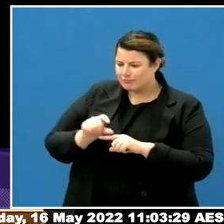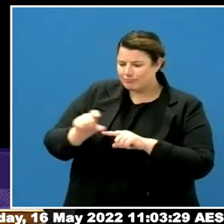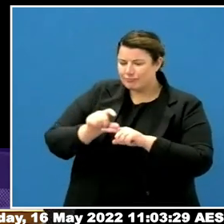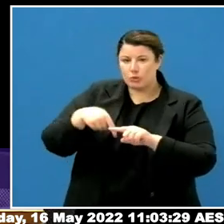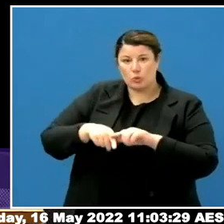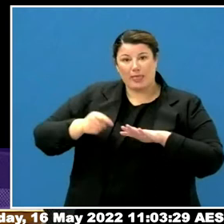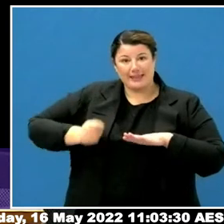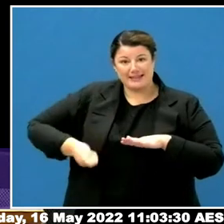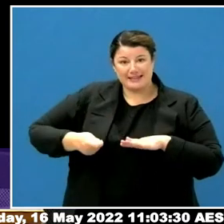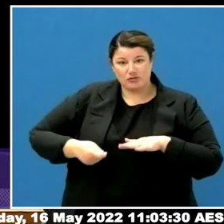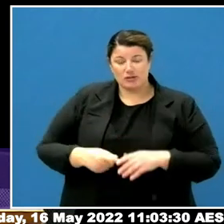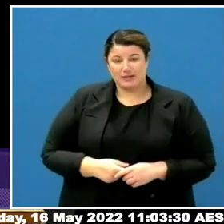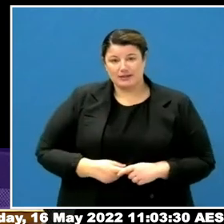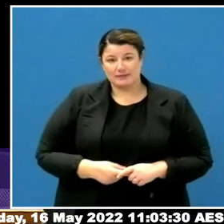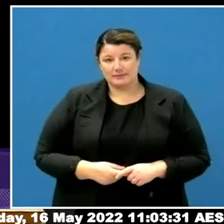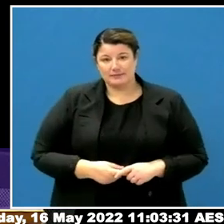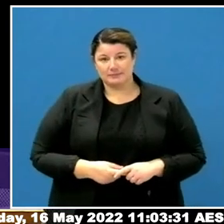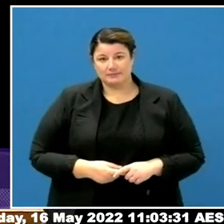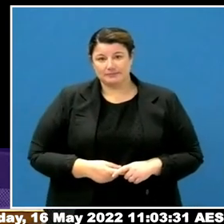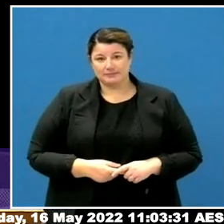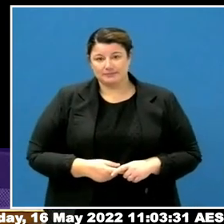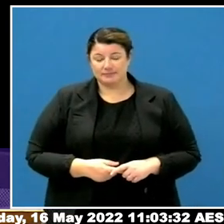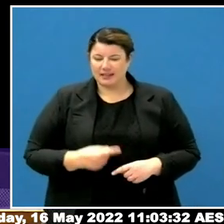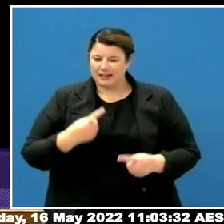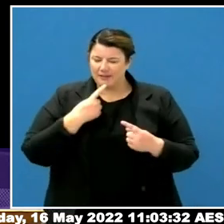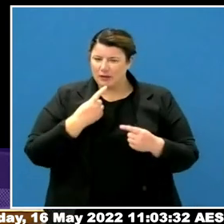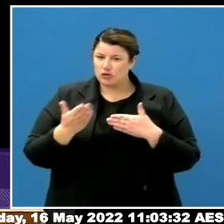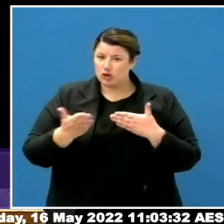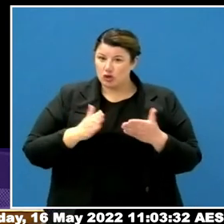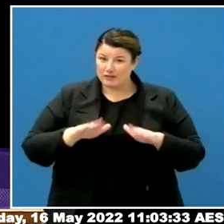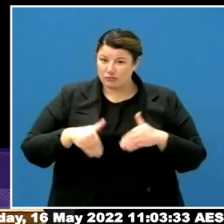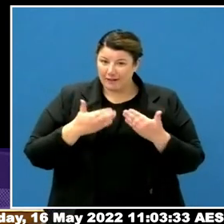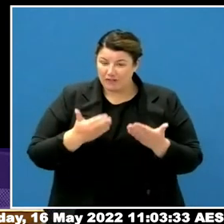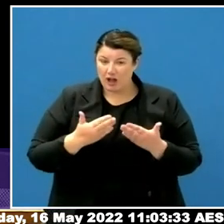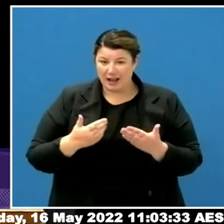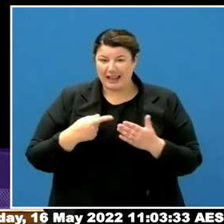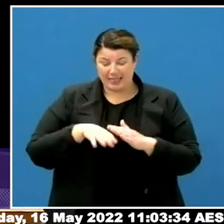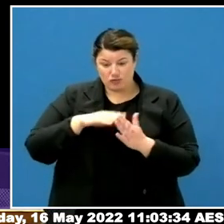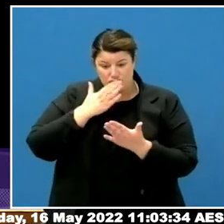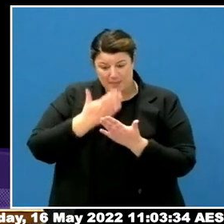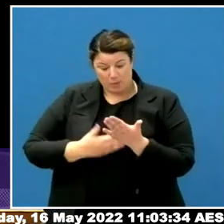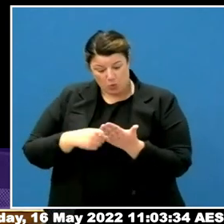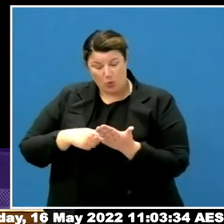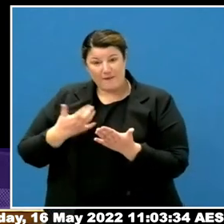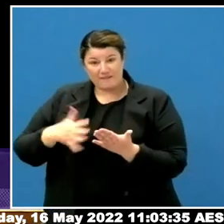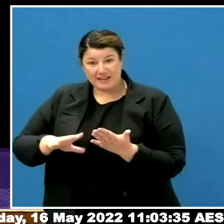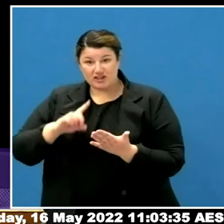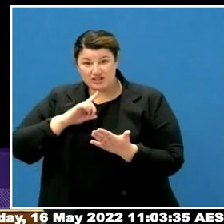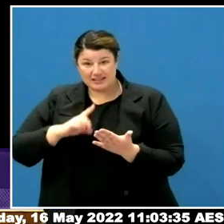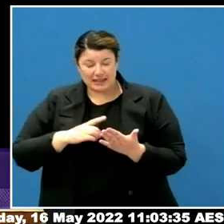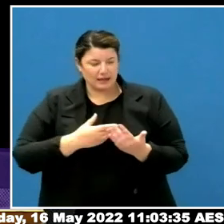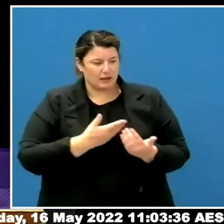disability service providers listening to and working with people with disability to